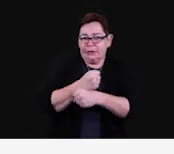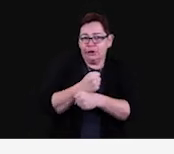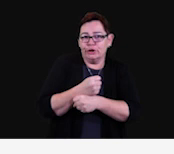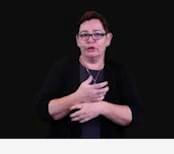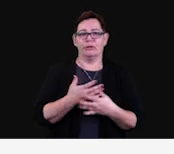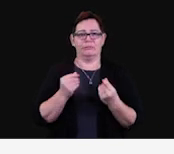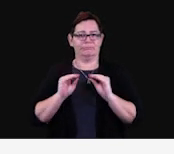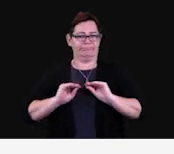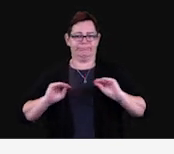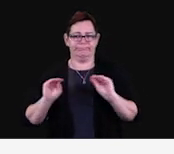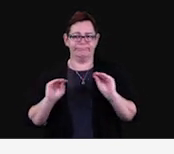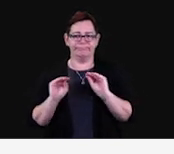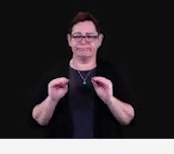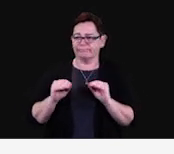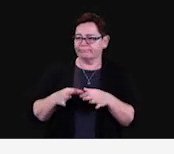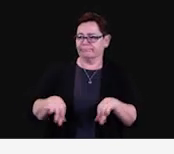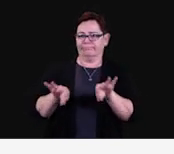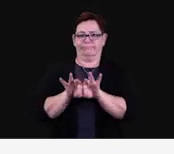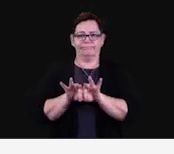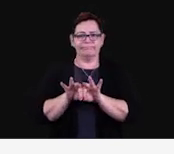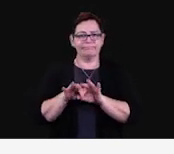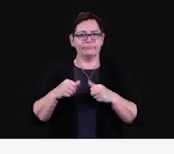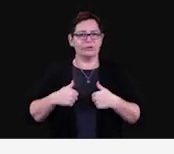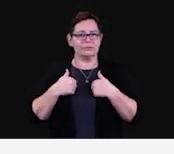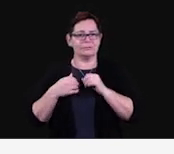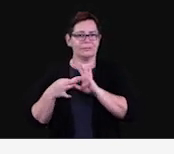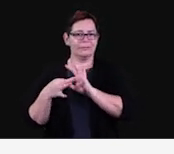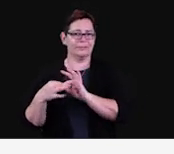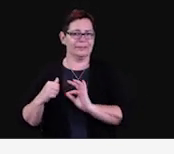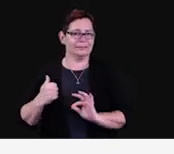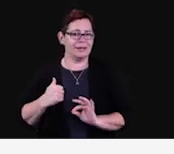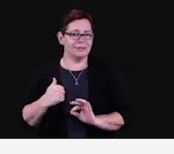a deemed non-resident, meaning you have significant residential ties